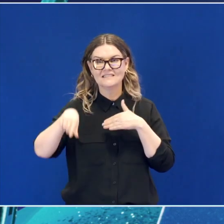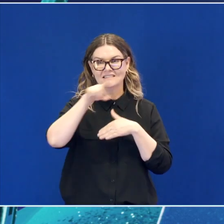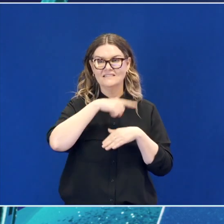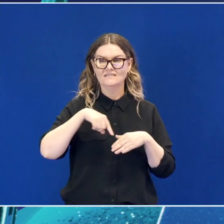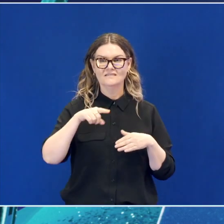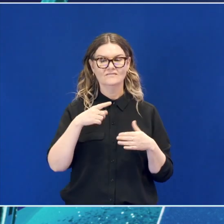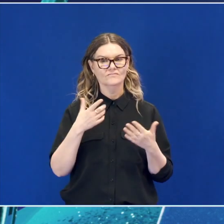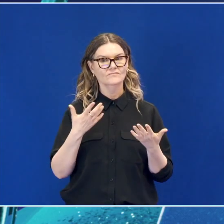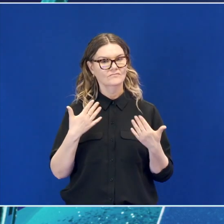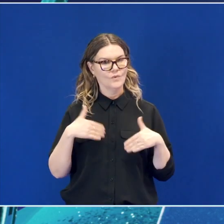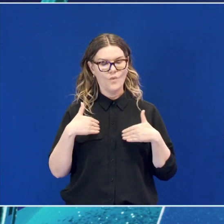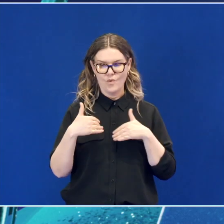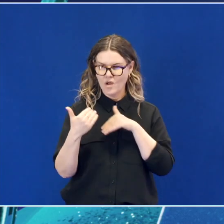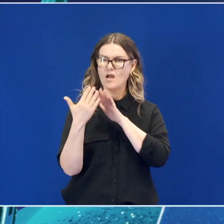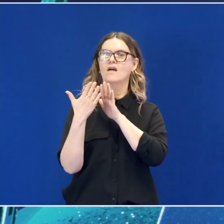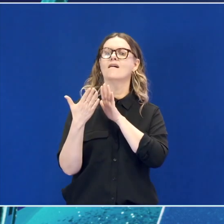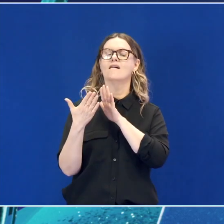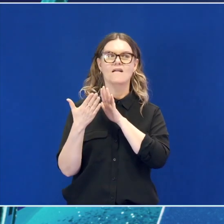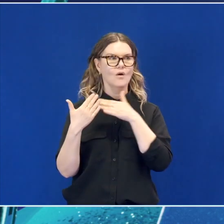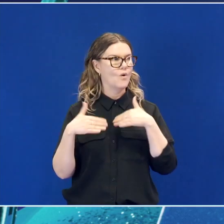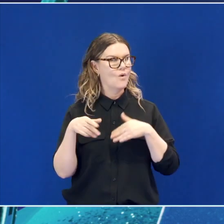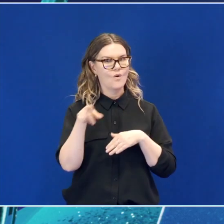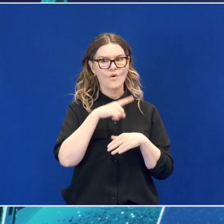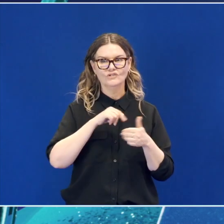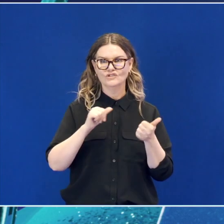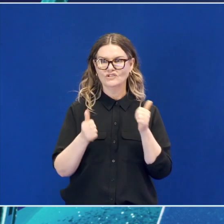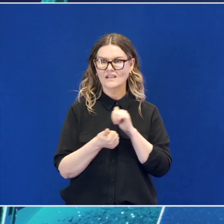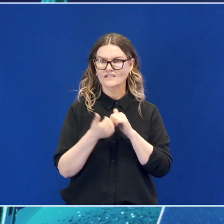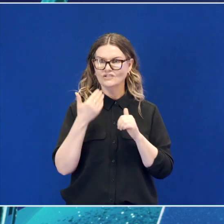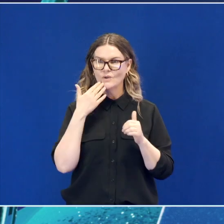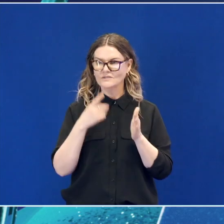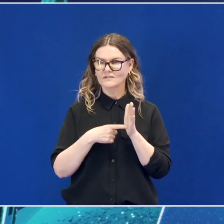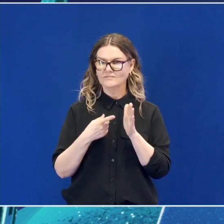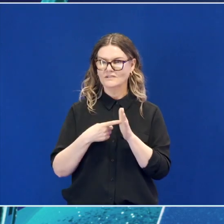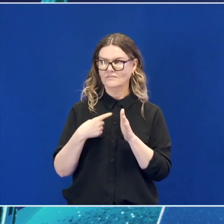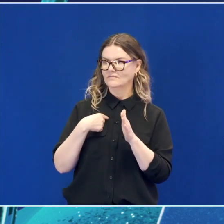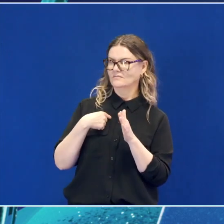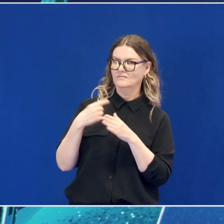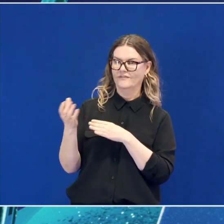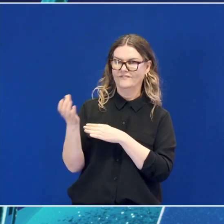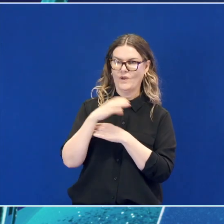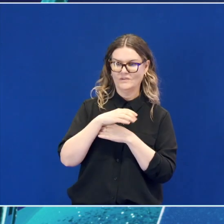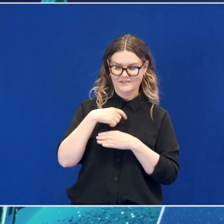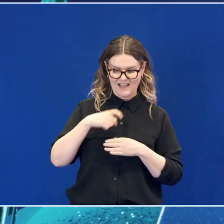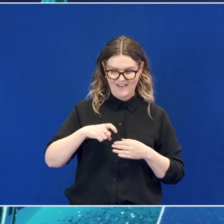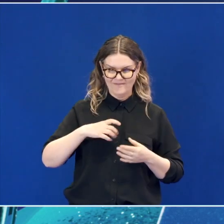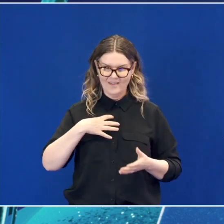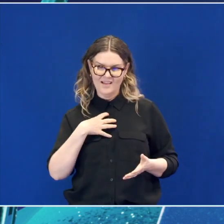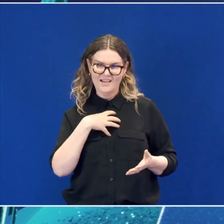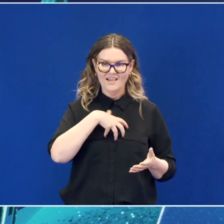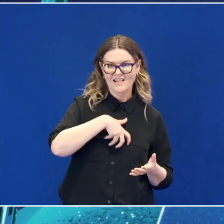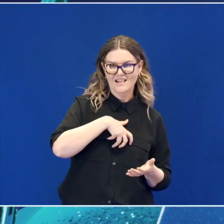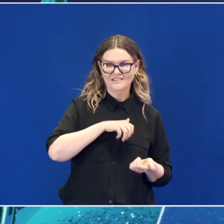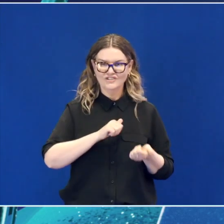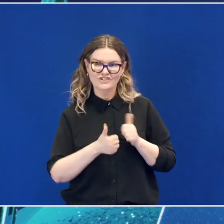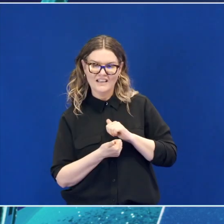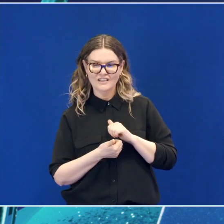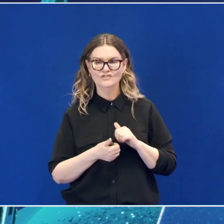them and rapidly adopted could be overwhelming. Most accessibility programs are one person,